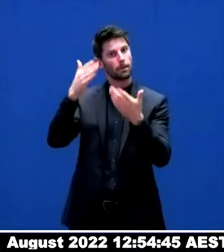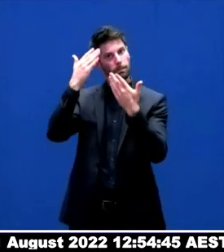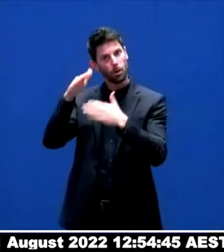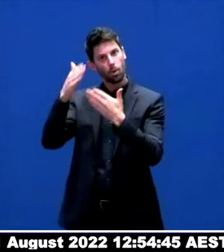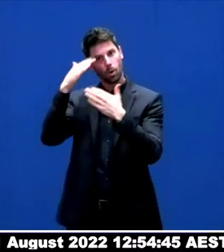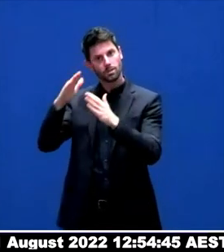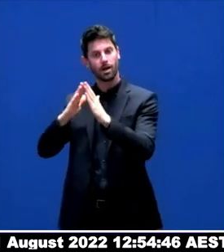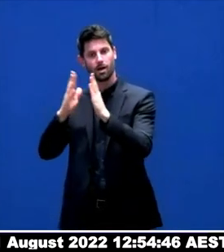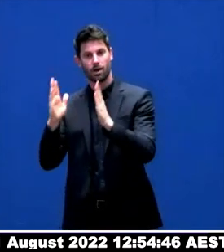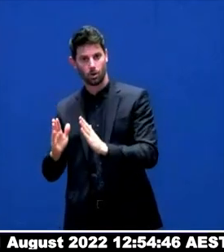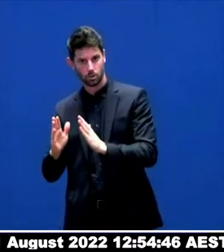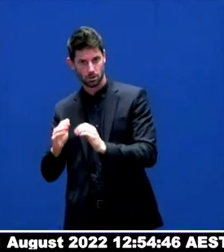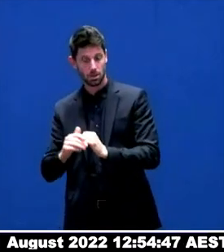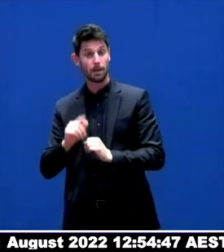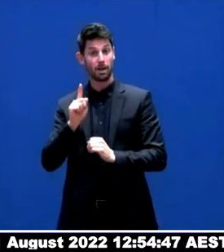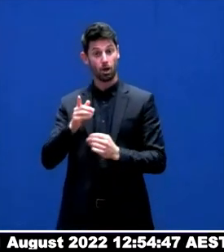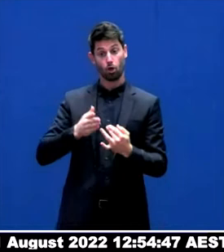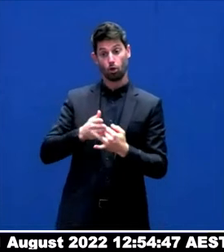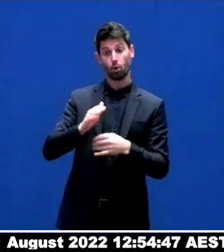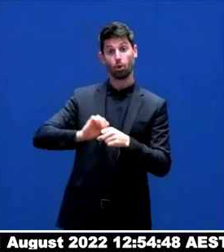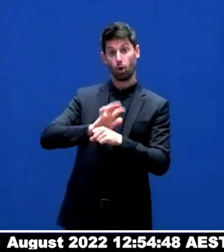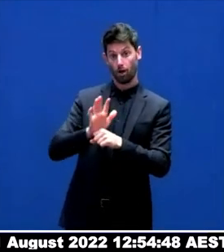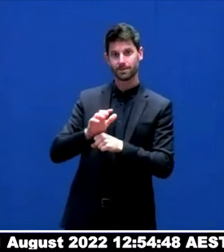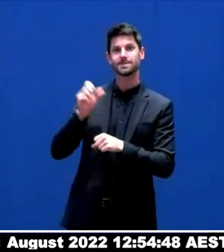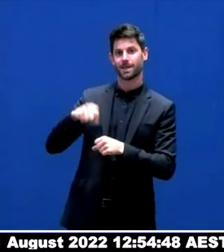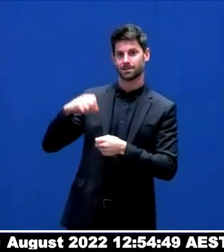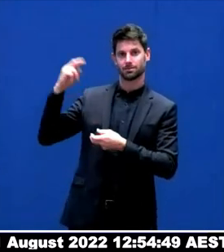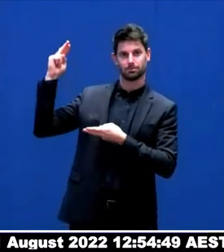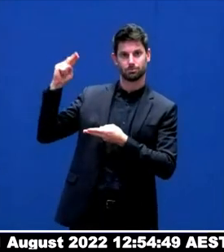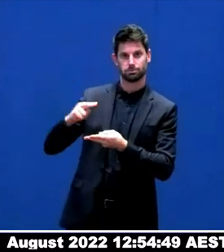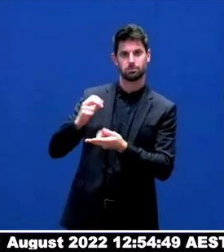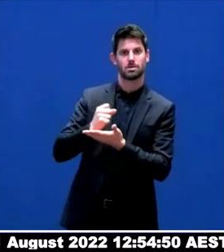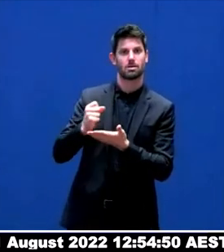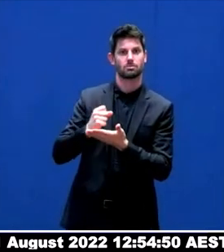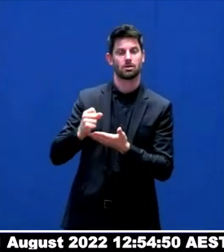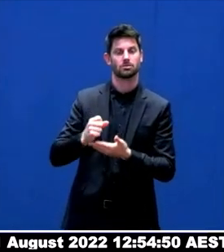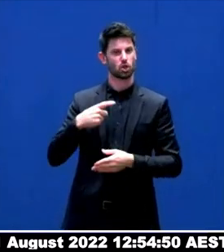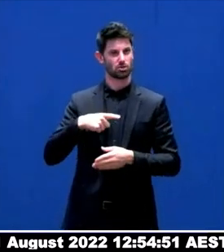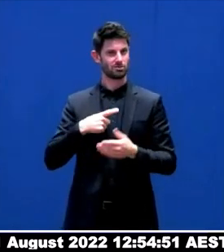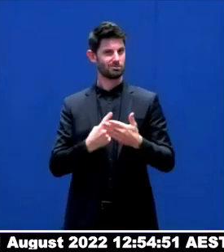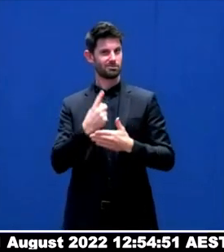But the reduction in that data over that period is reflective of COVID and predominantly the two lockdown periods in those two financial years.